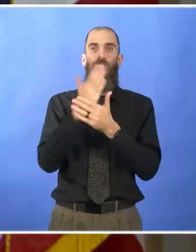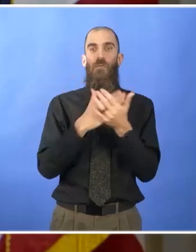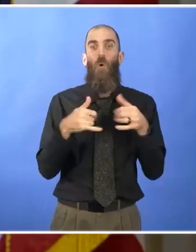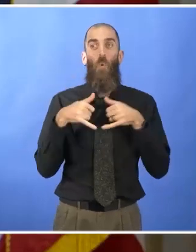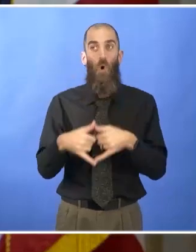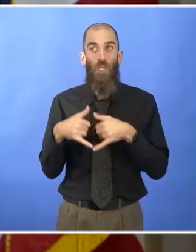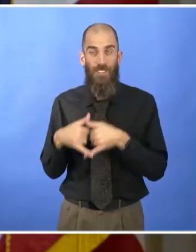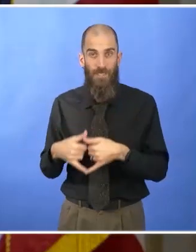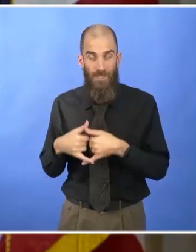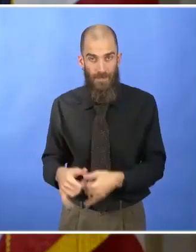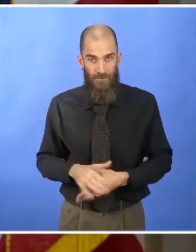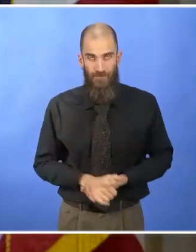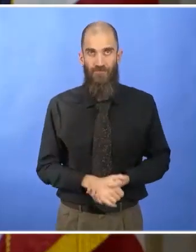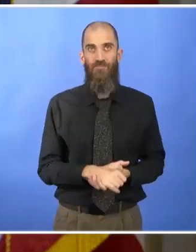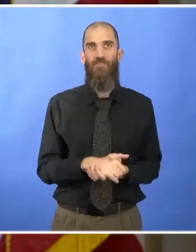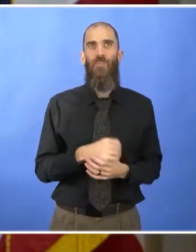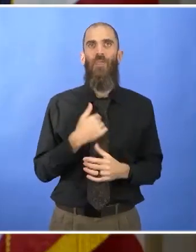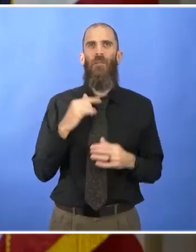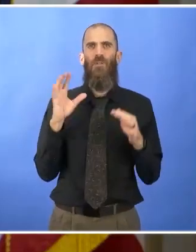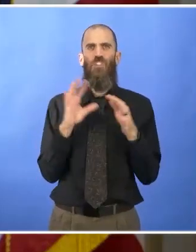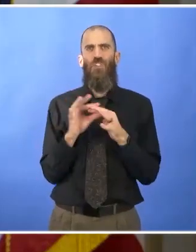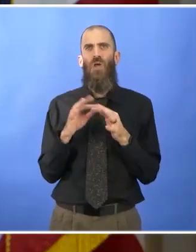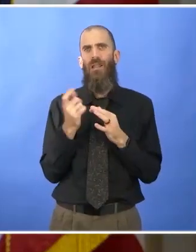THE COMMISSION'S ANNUAL EXCELLENCE IN ECONOMIC ANALYSIS